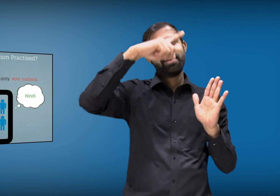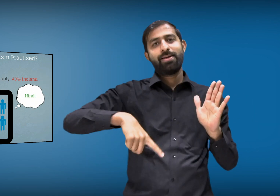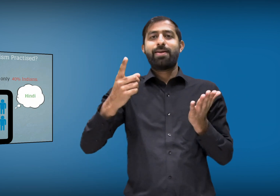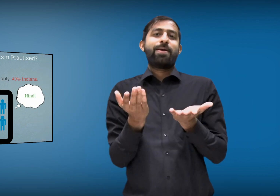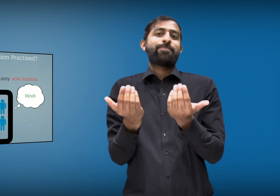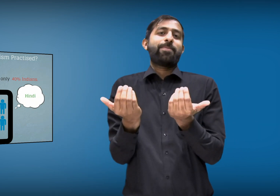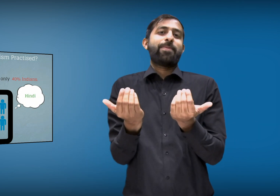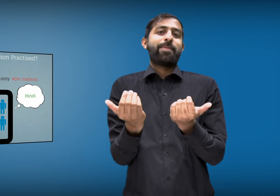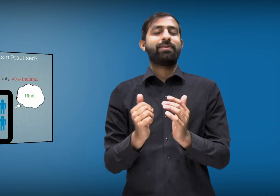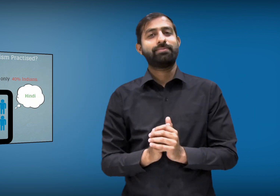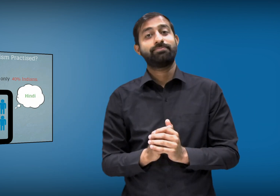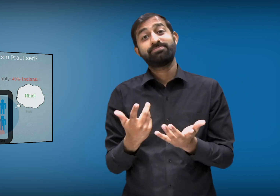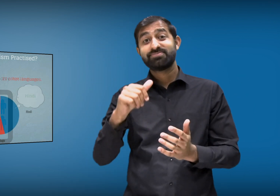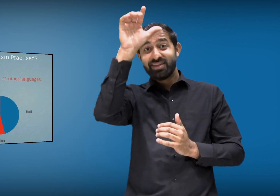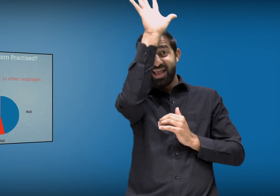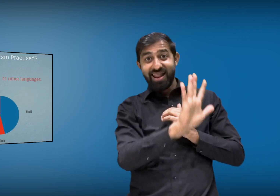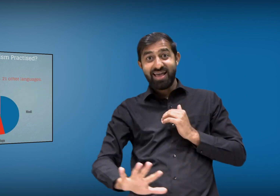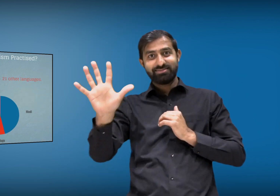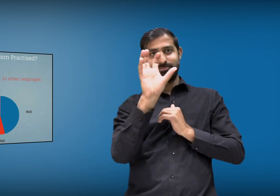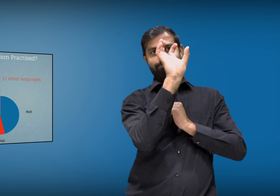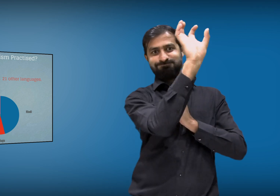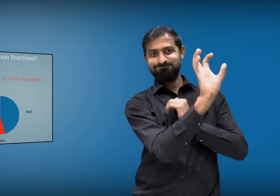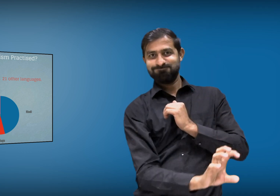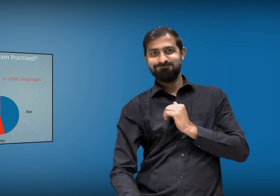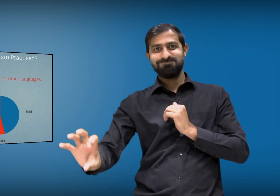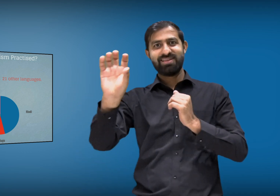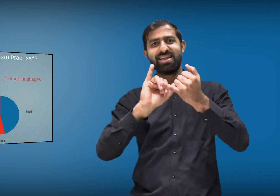second official language across the country. India is a large country with